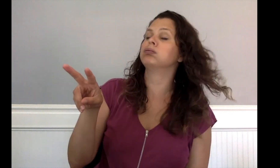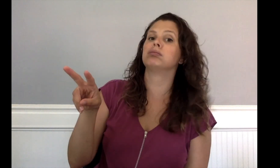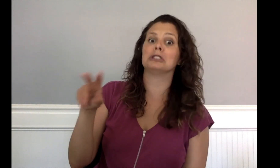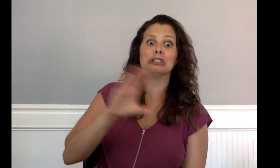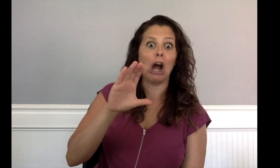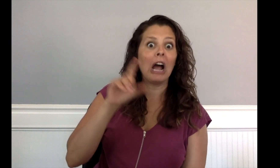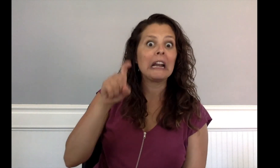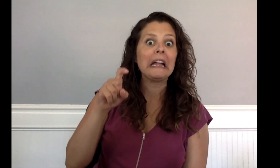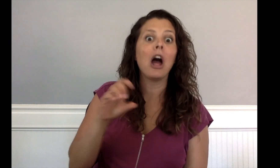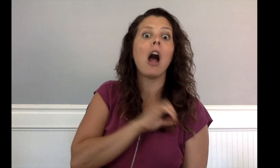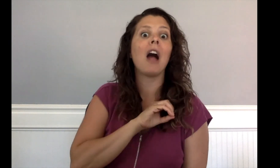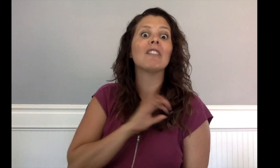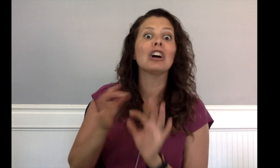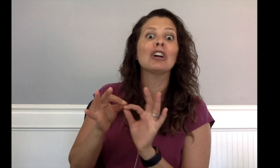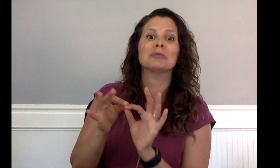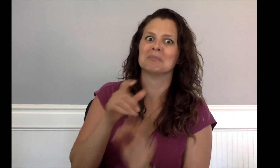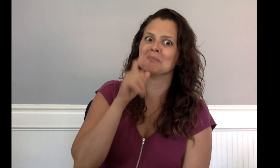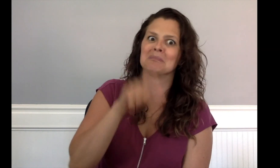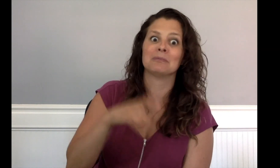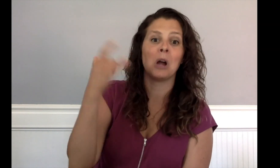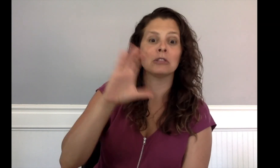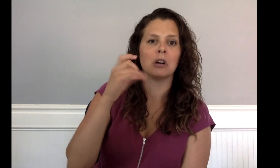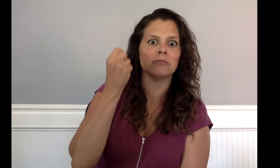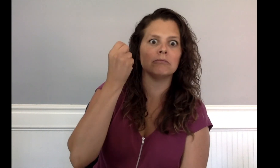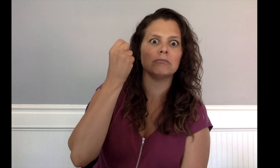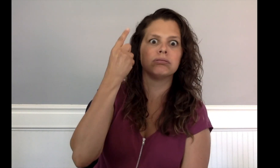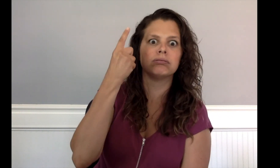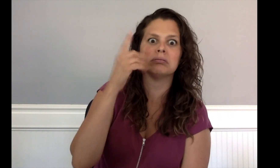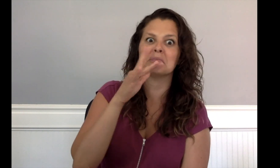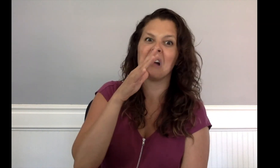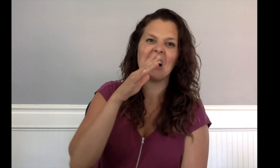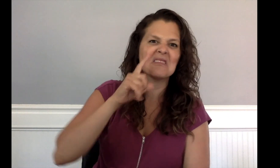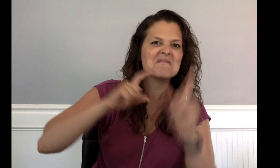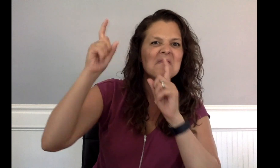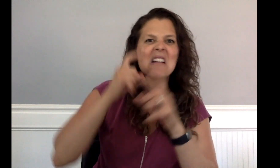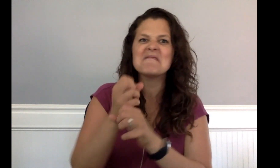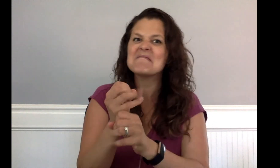Charlie didn’t need an interpreter to tell him Mrs. Castle